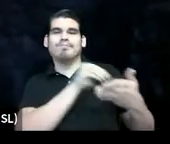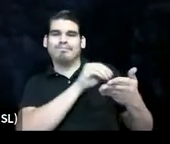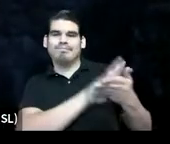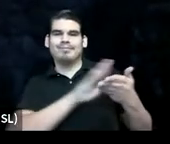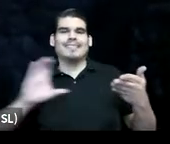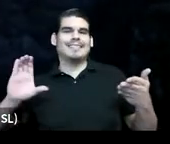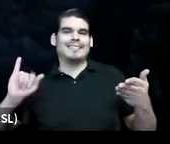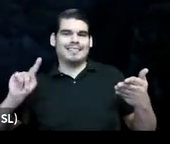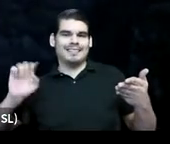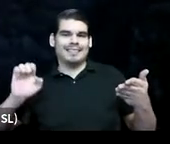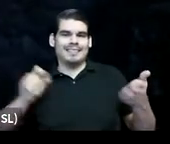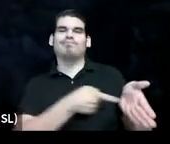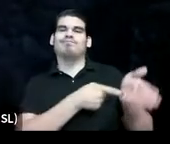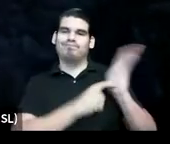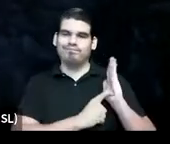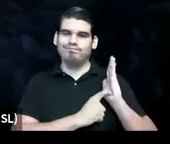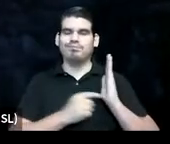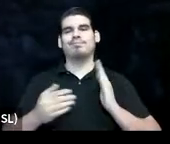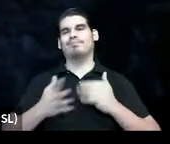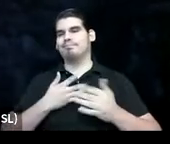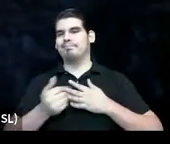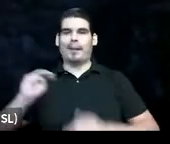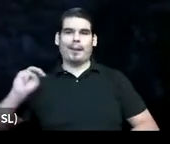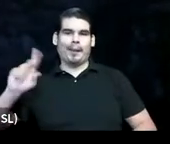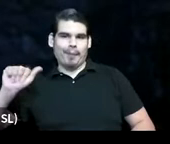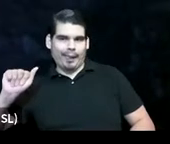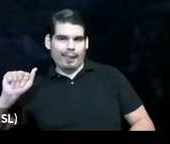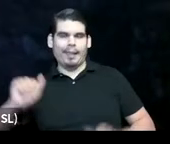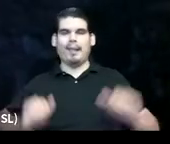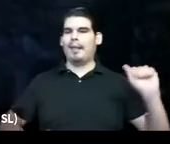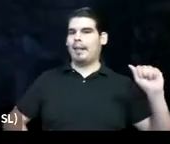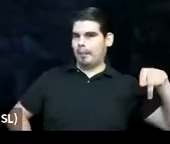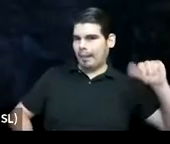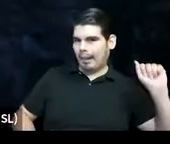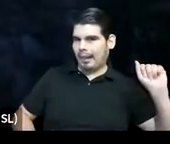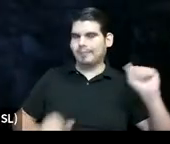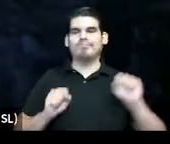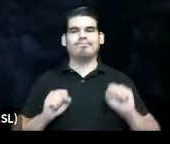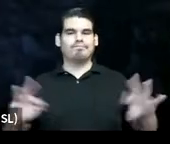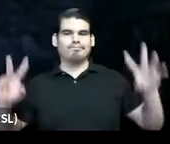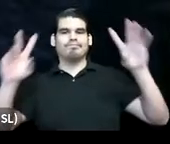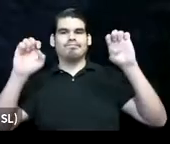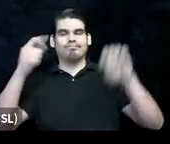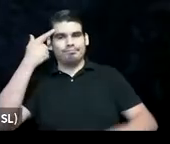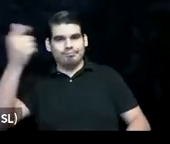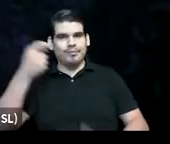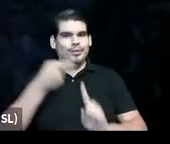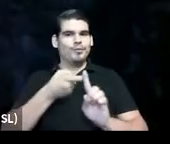kind of arguing why this is impacting the majority of any college students be at yourself or be your college or even be it based on the studies that you've seen